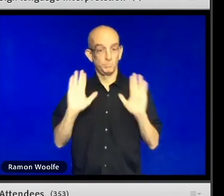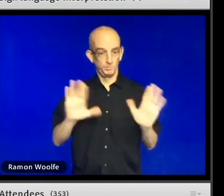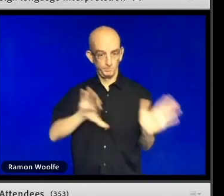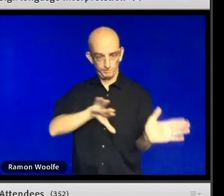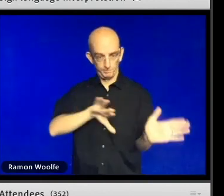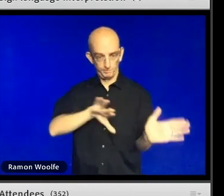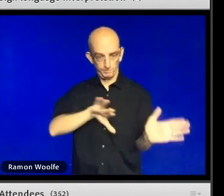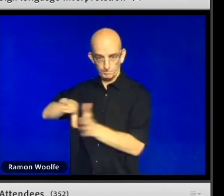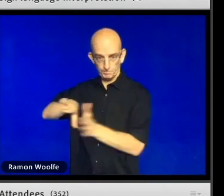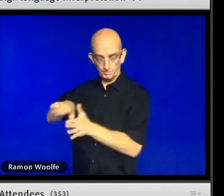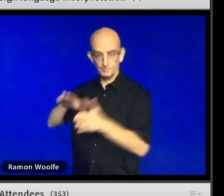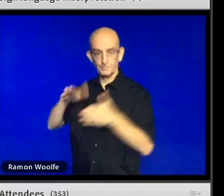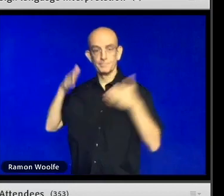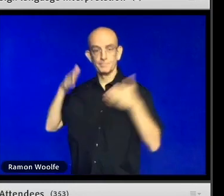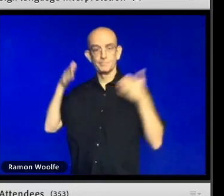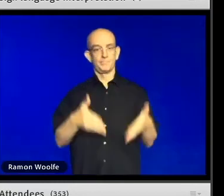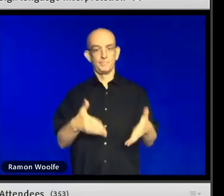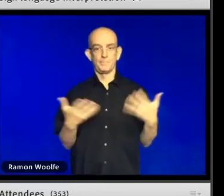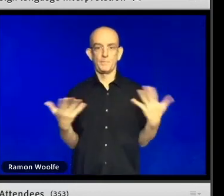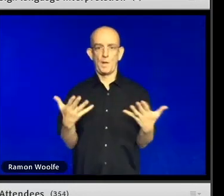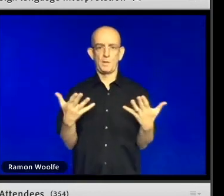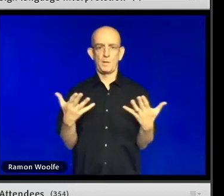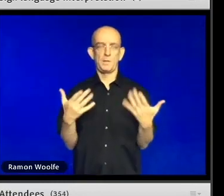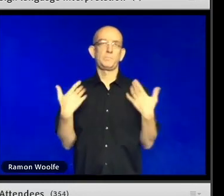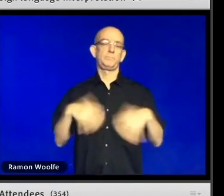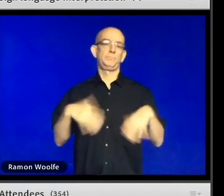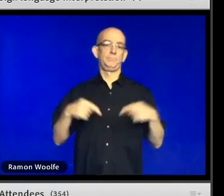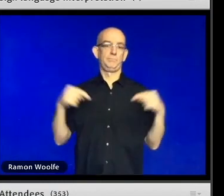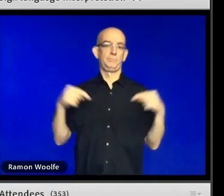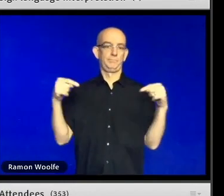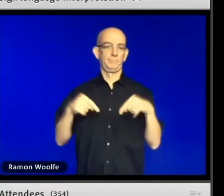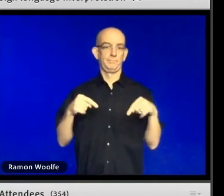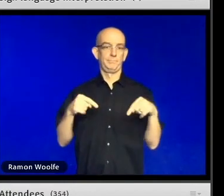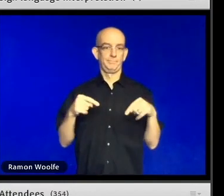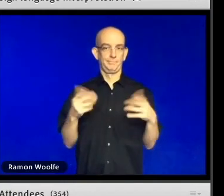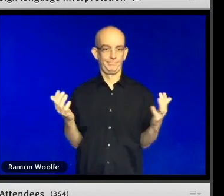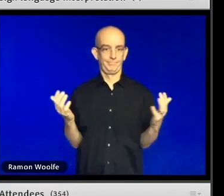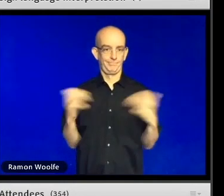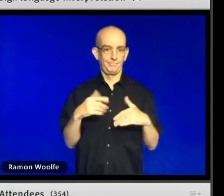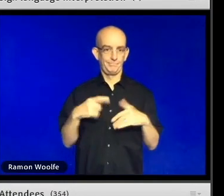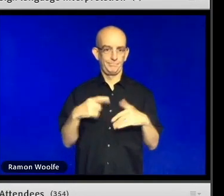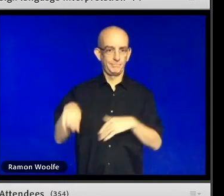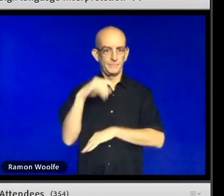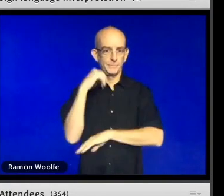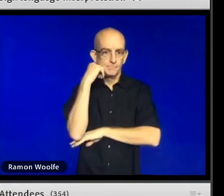COVID‑19 pandemic is seriously affects the health, lively hoards and well being of people